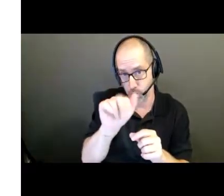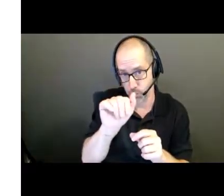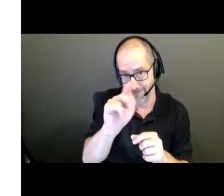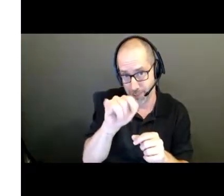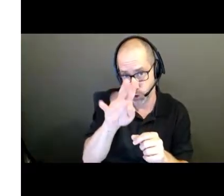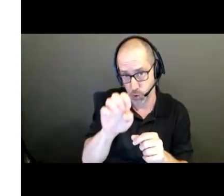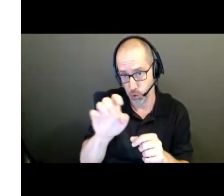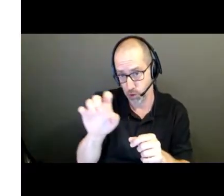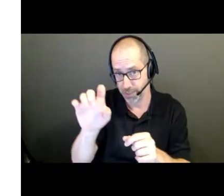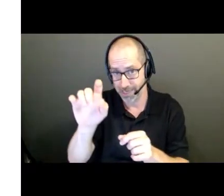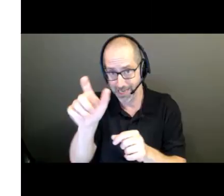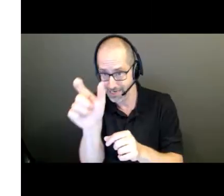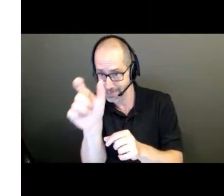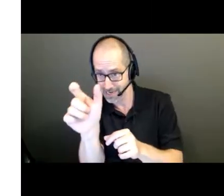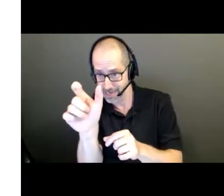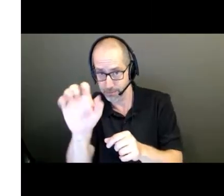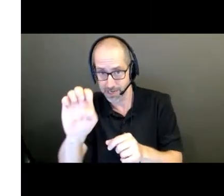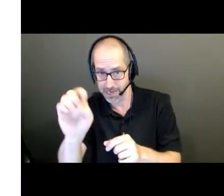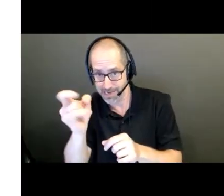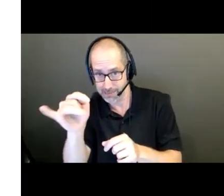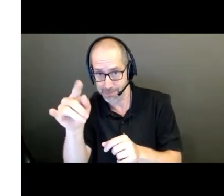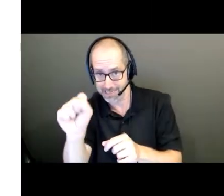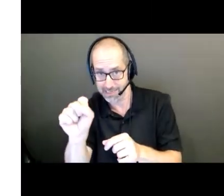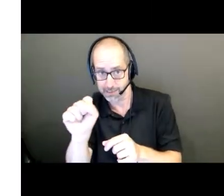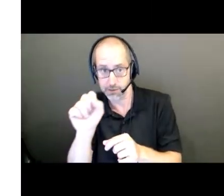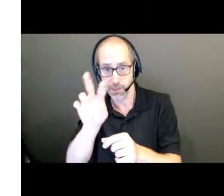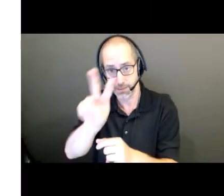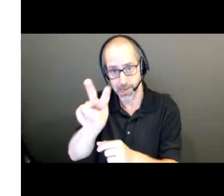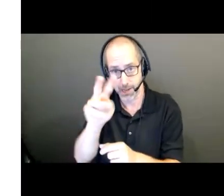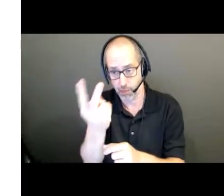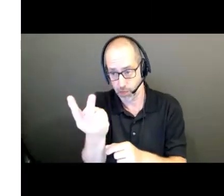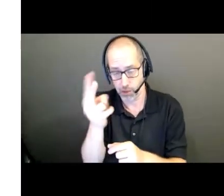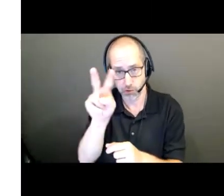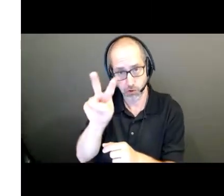and you can toggle back and forth as you're working on your budget form.